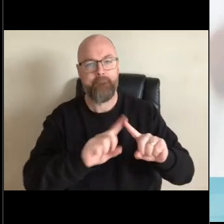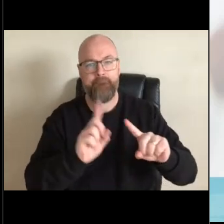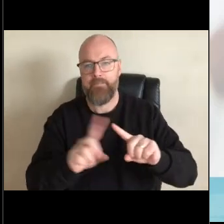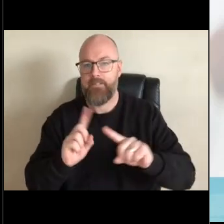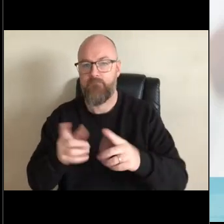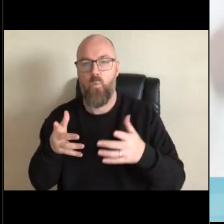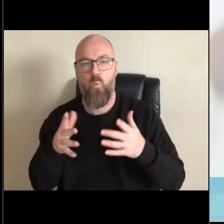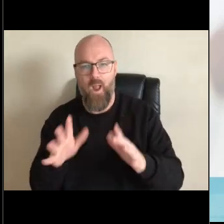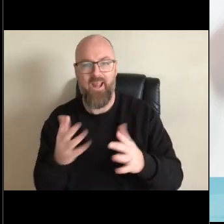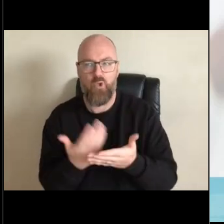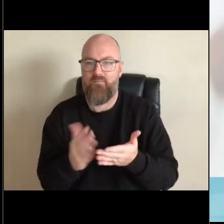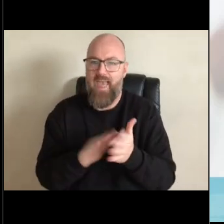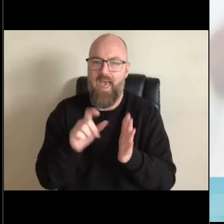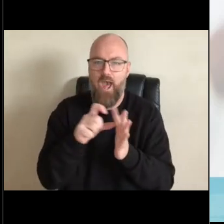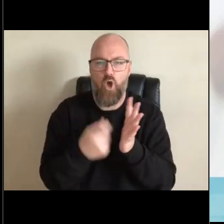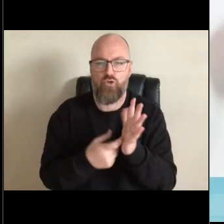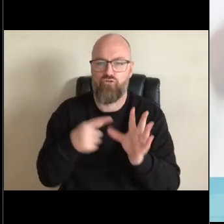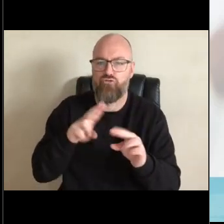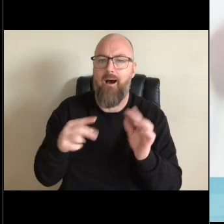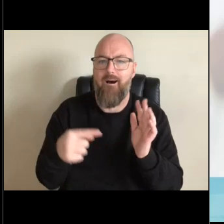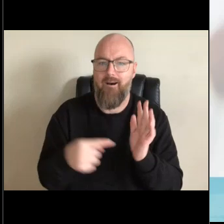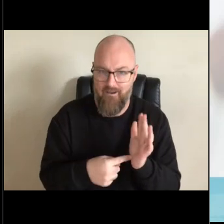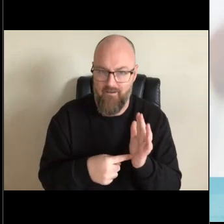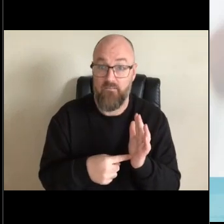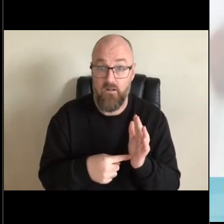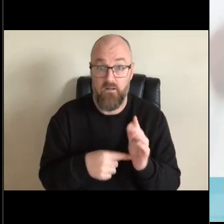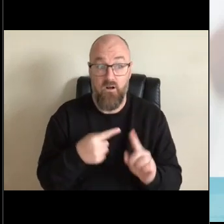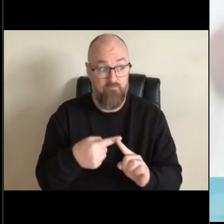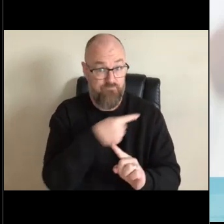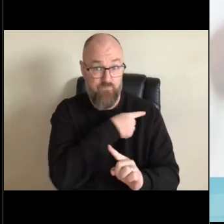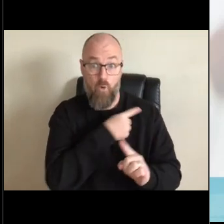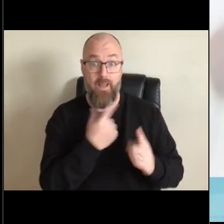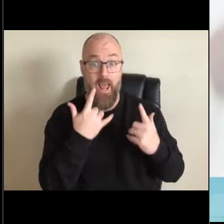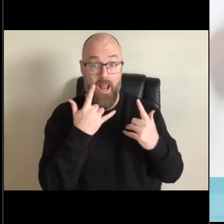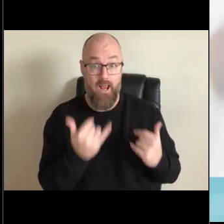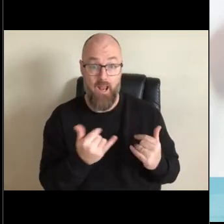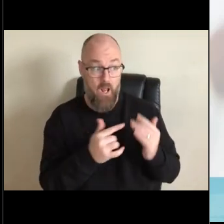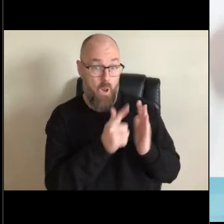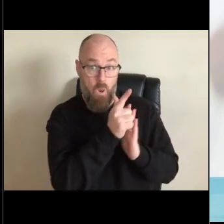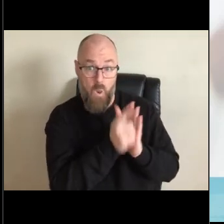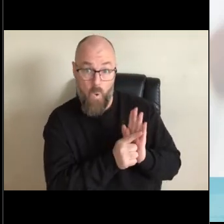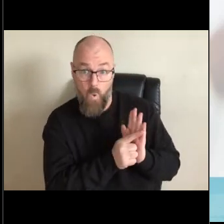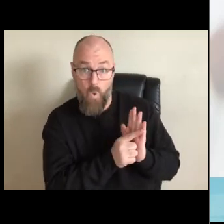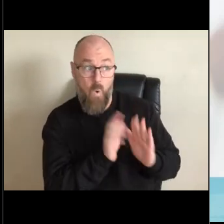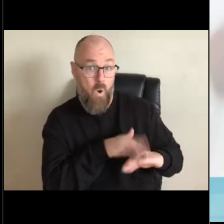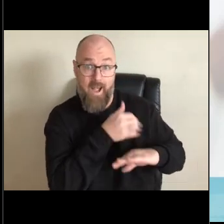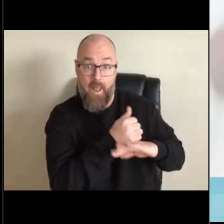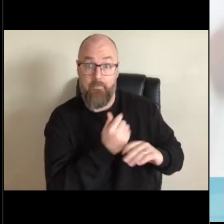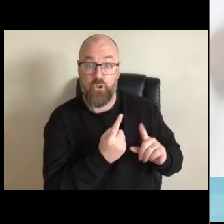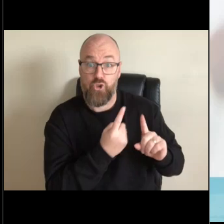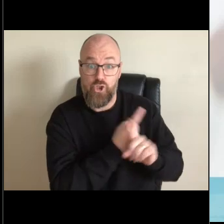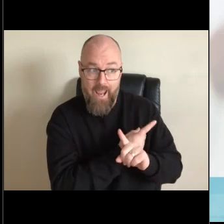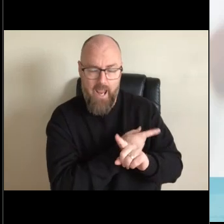decision makers since this legislation has come into force um I think it's likely that there